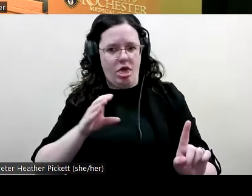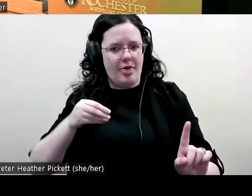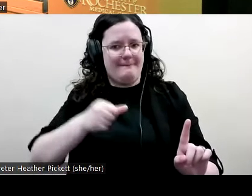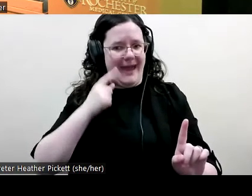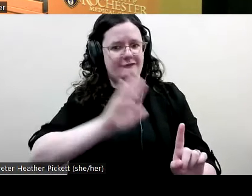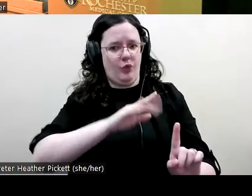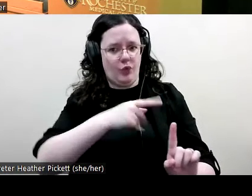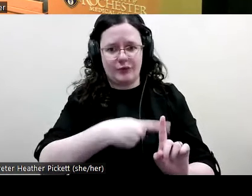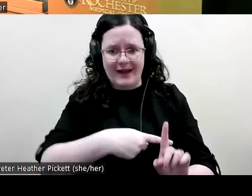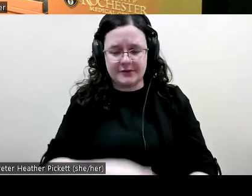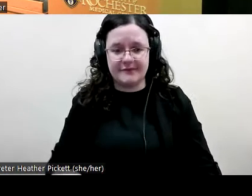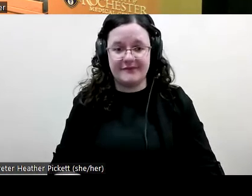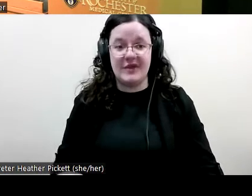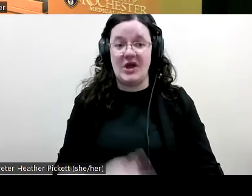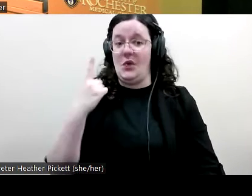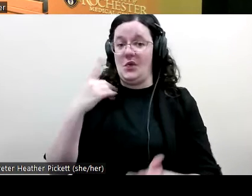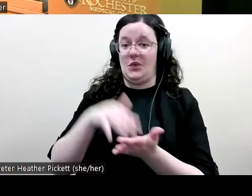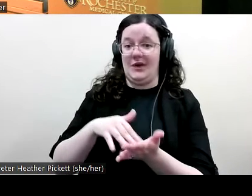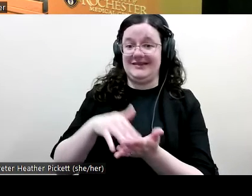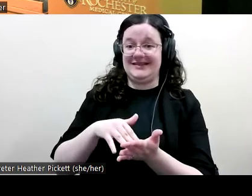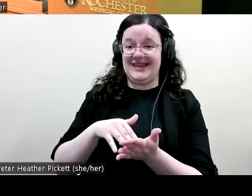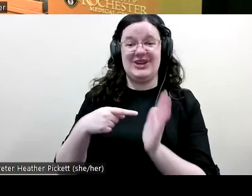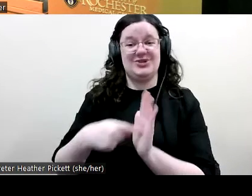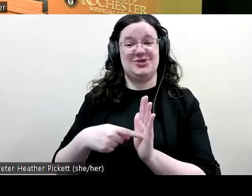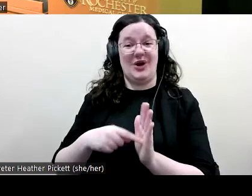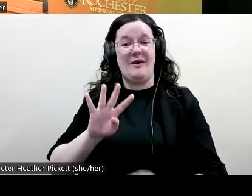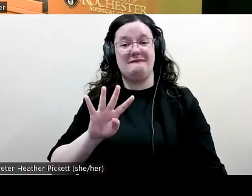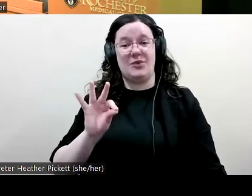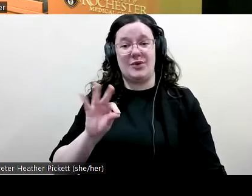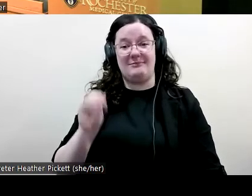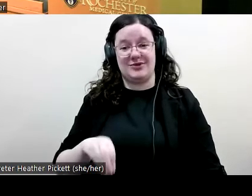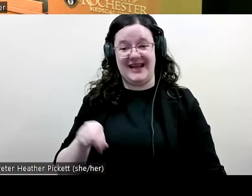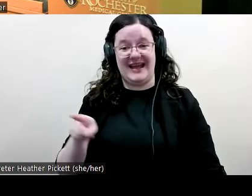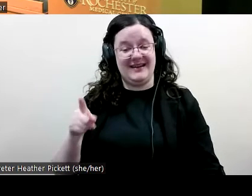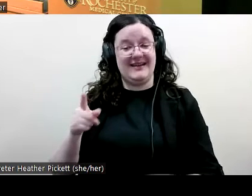one study they said 49% of caregivers said their loved one is financially dependent on family or